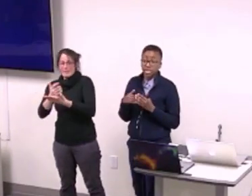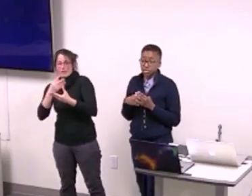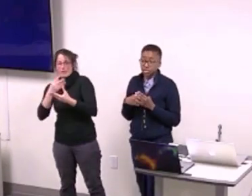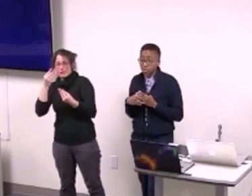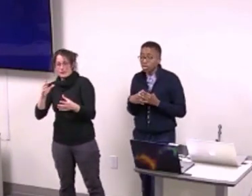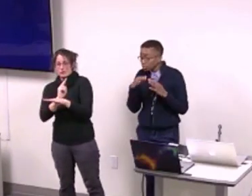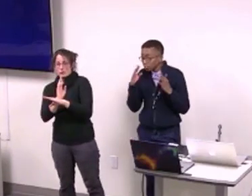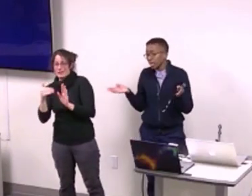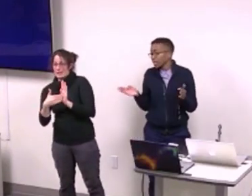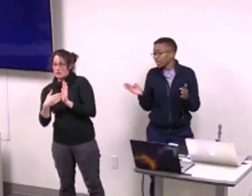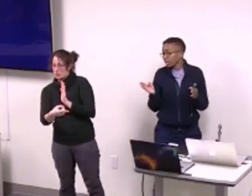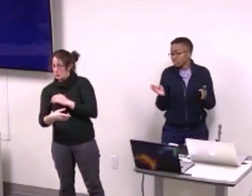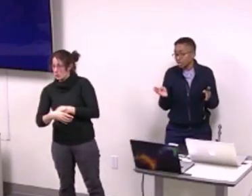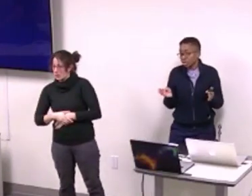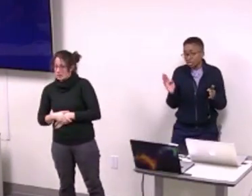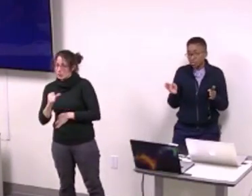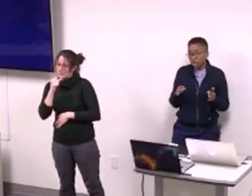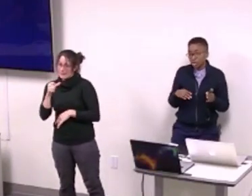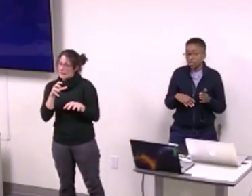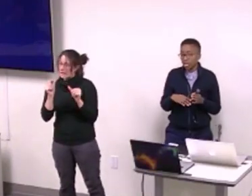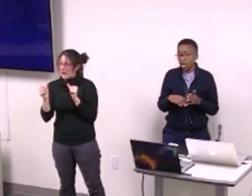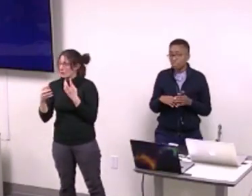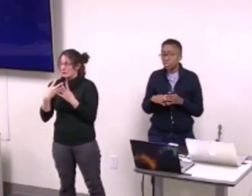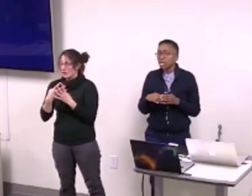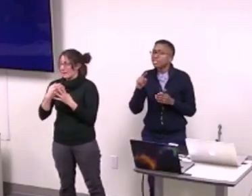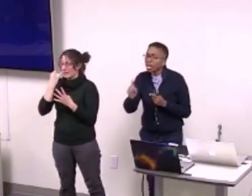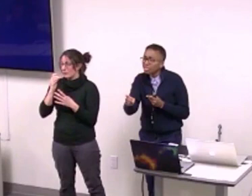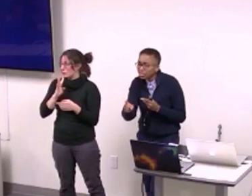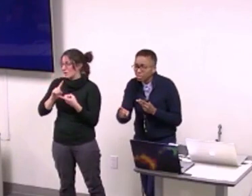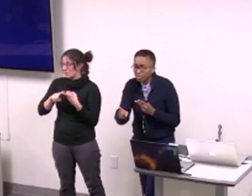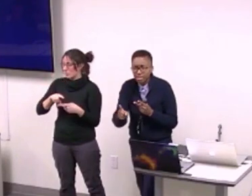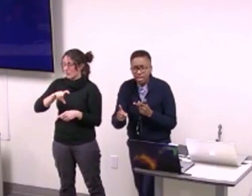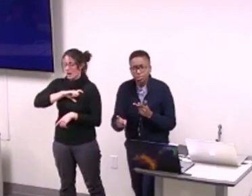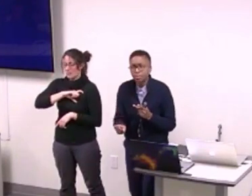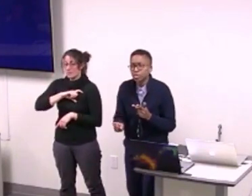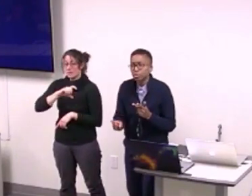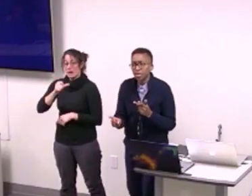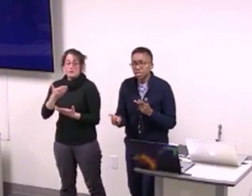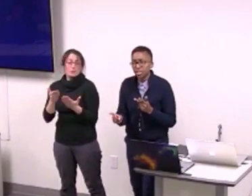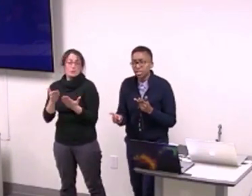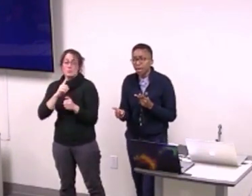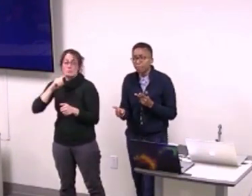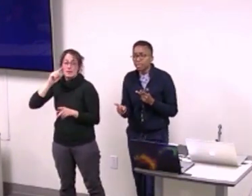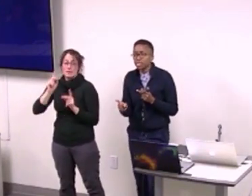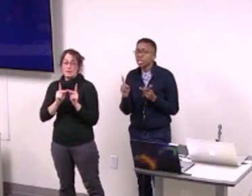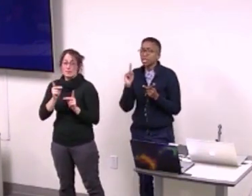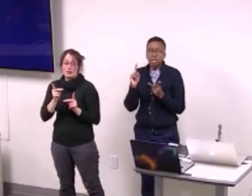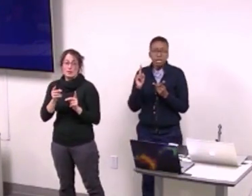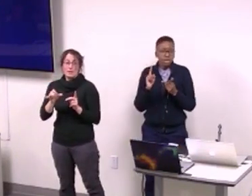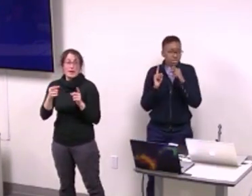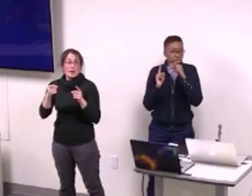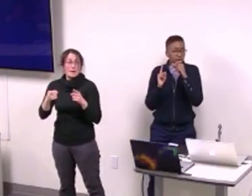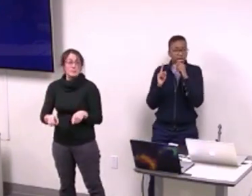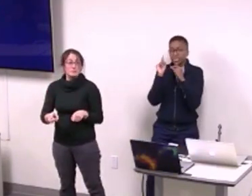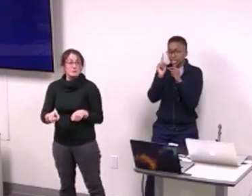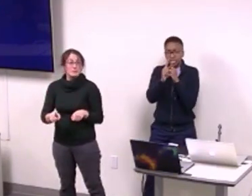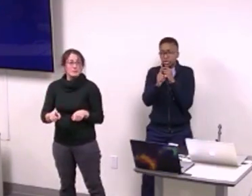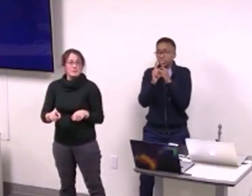You will not get out of jail if you talk to the cops. The other thing with deaf people especially that happens. Sorry, thank you.